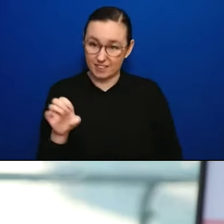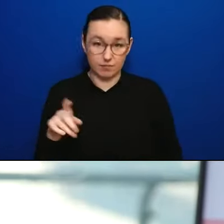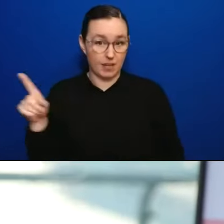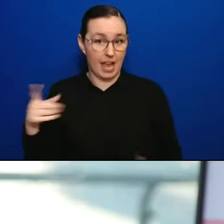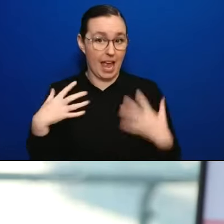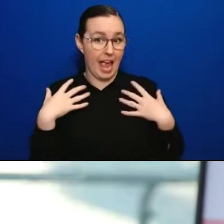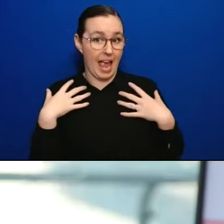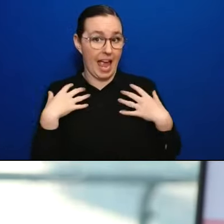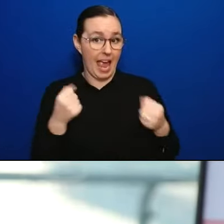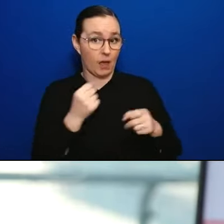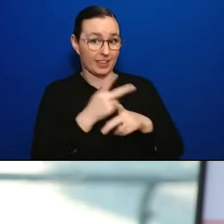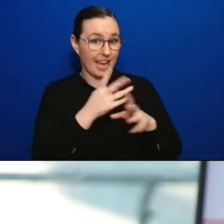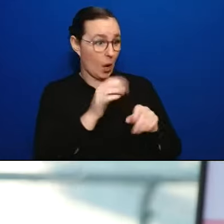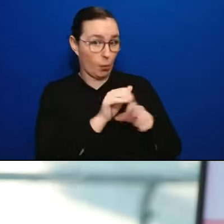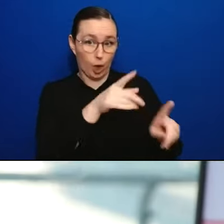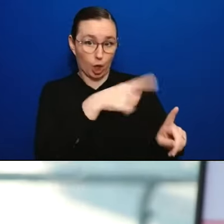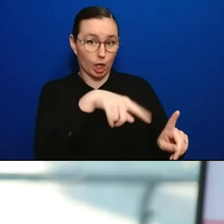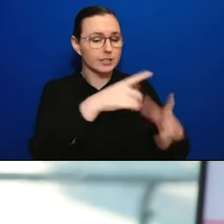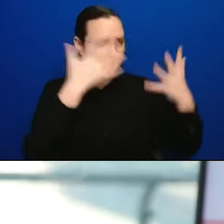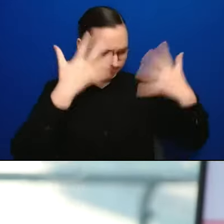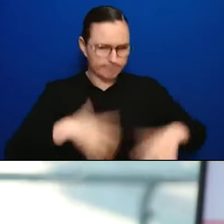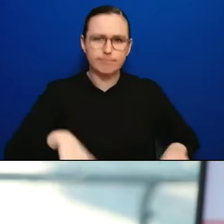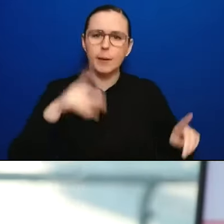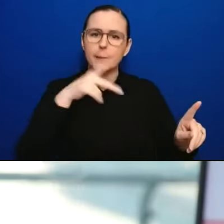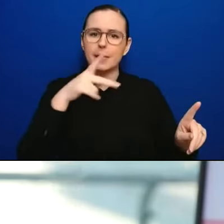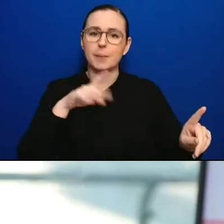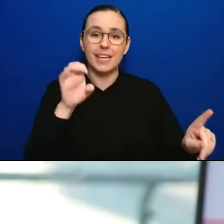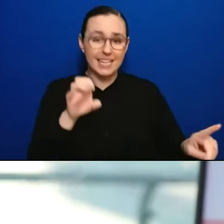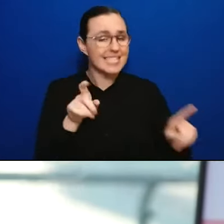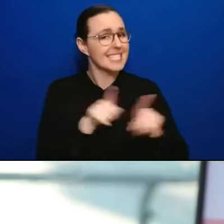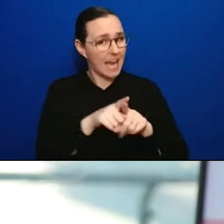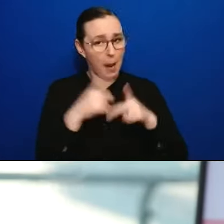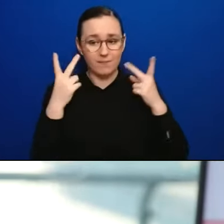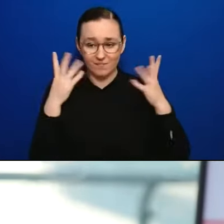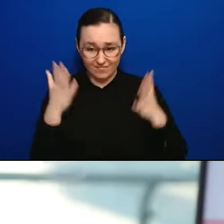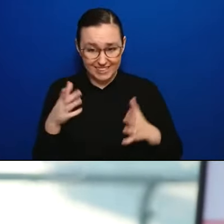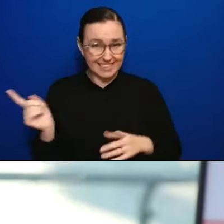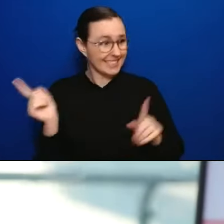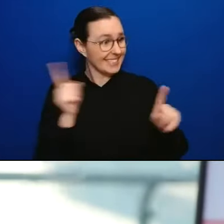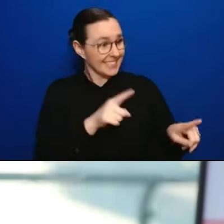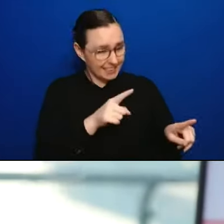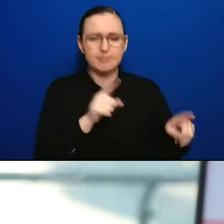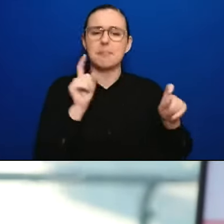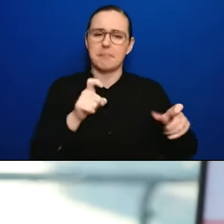everybody.